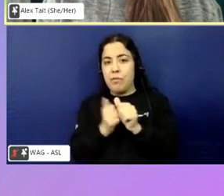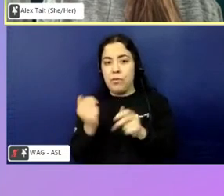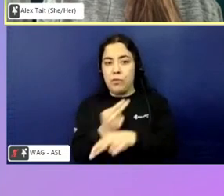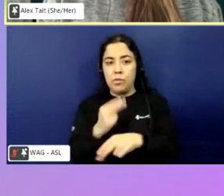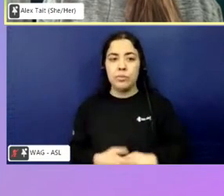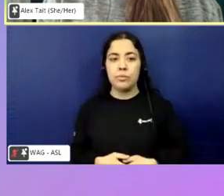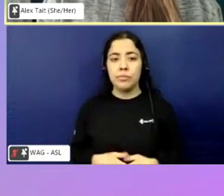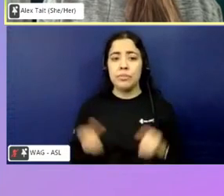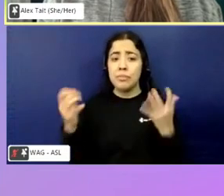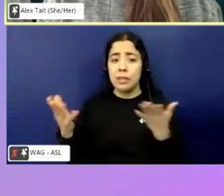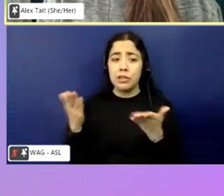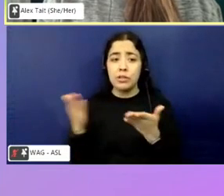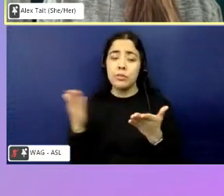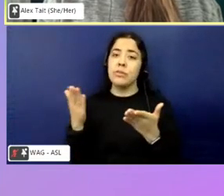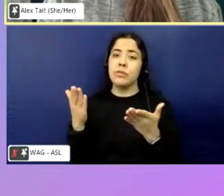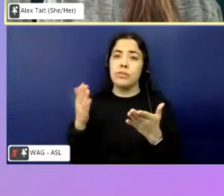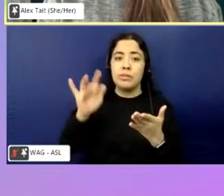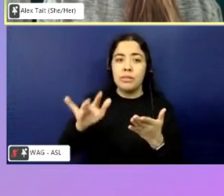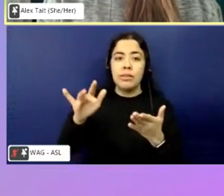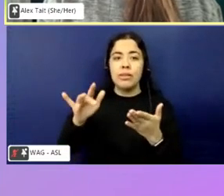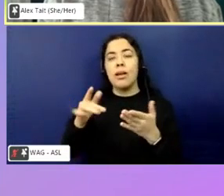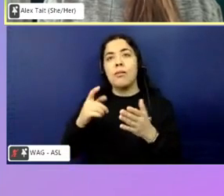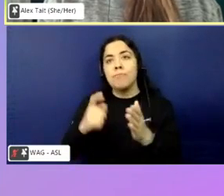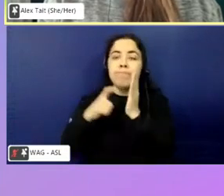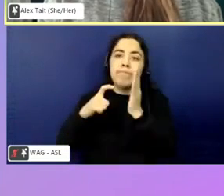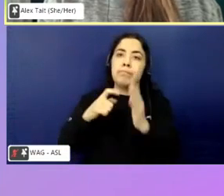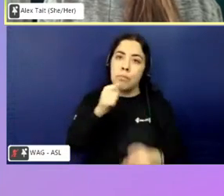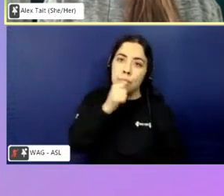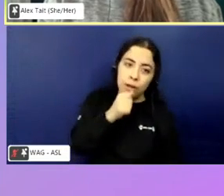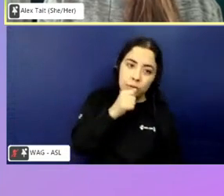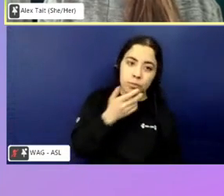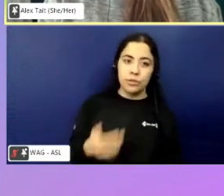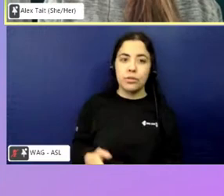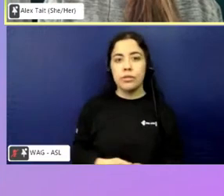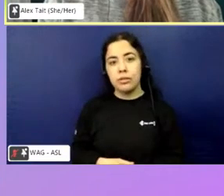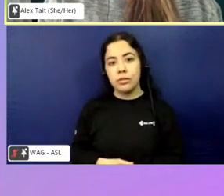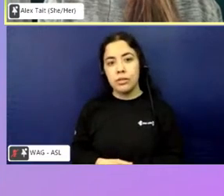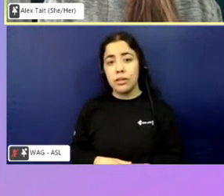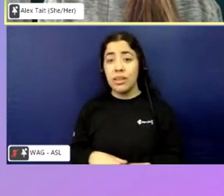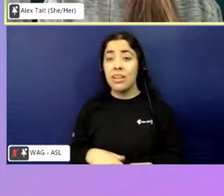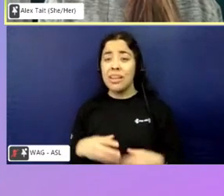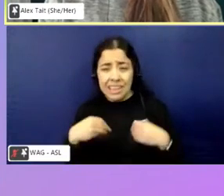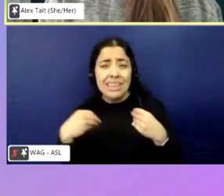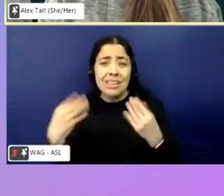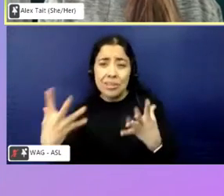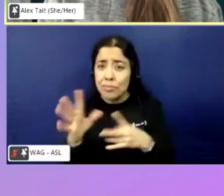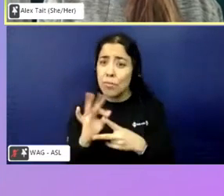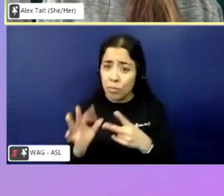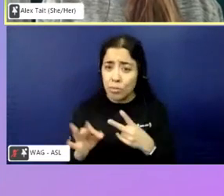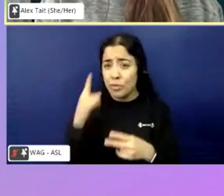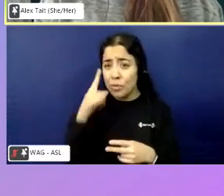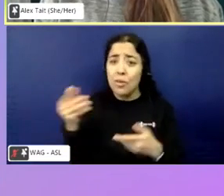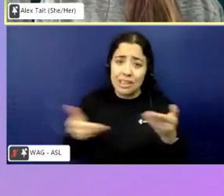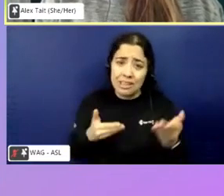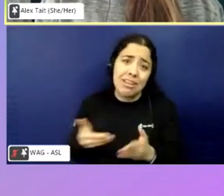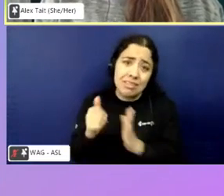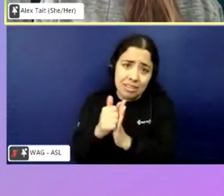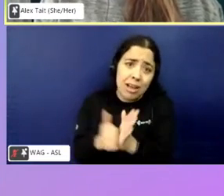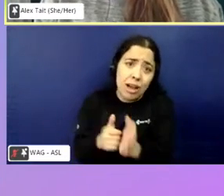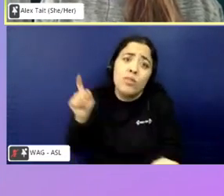experimentation. There are so many service and information sources you cannot access without registering and